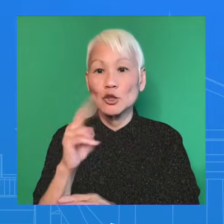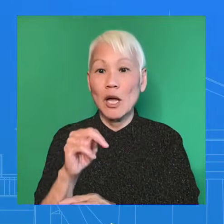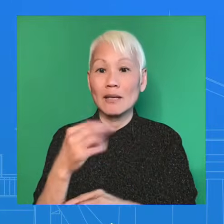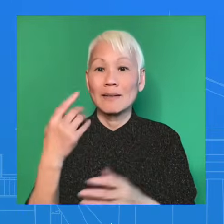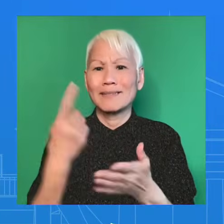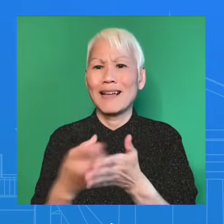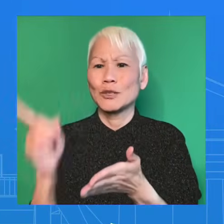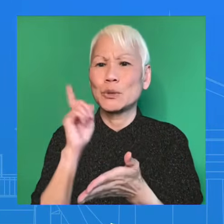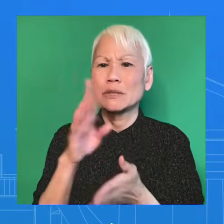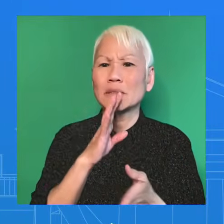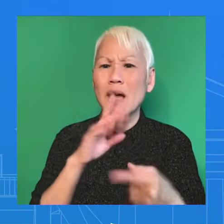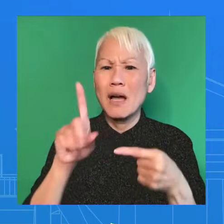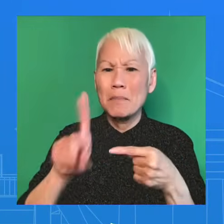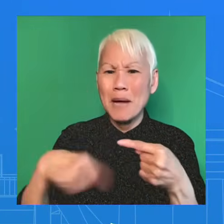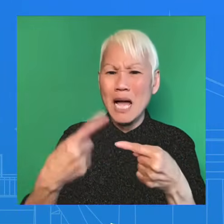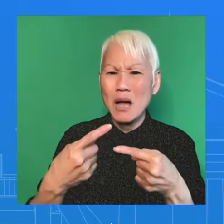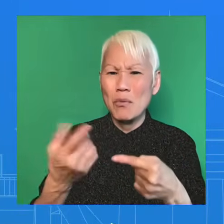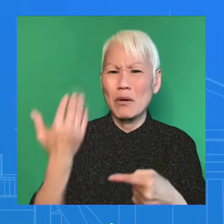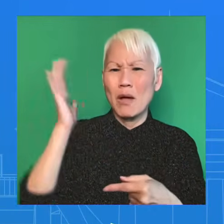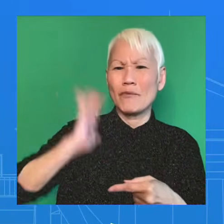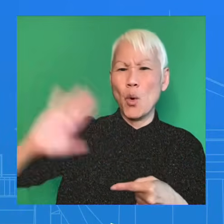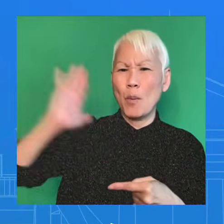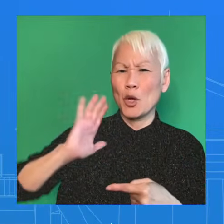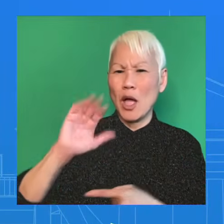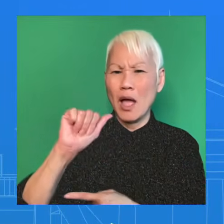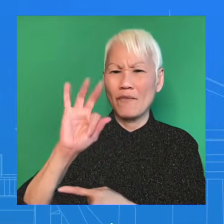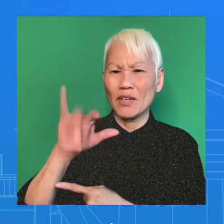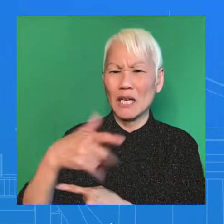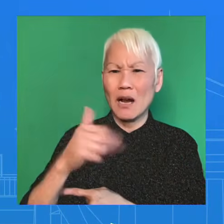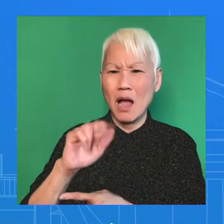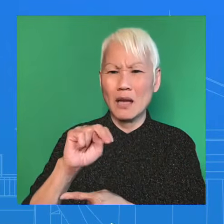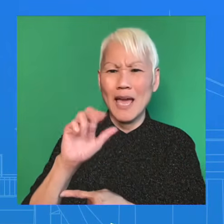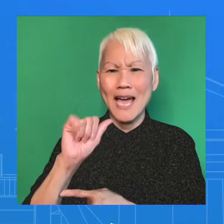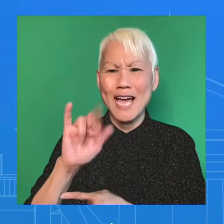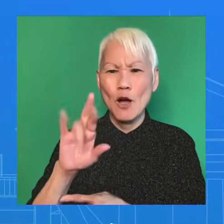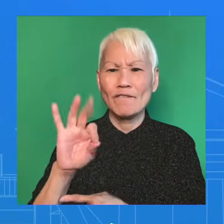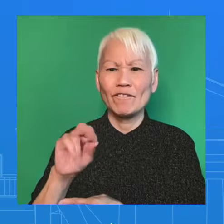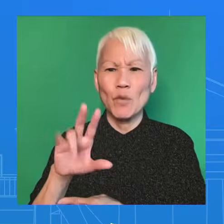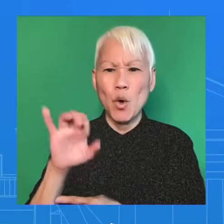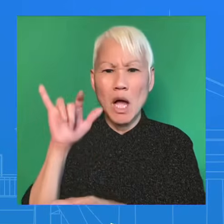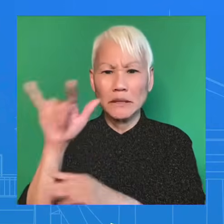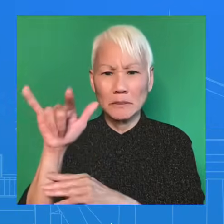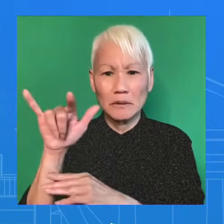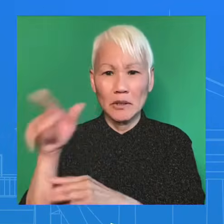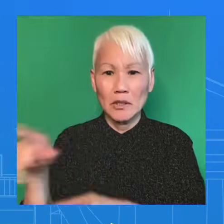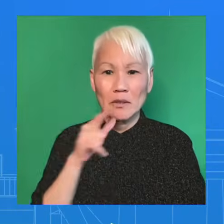who is facing deportation from the UK to Rwanda. He had also requested aid from the U.S.